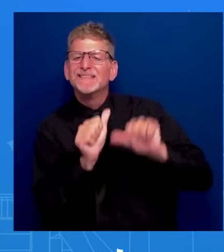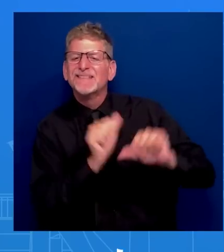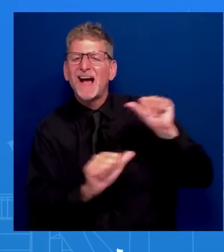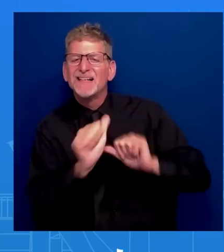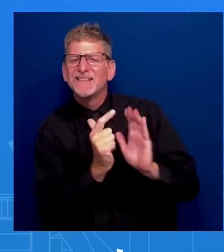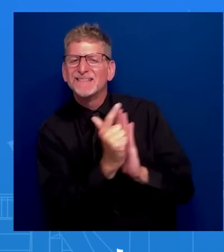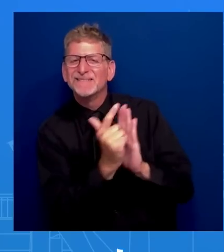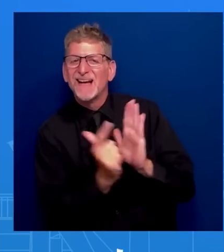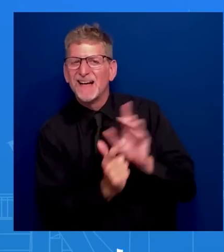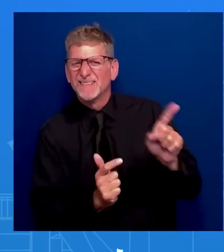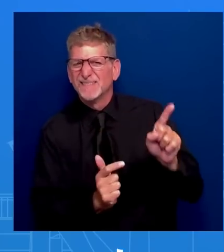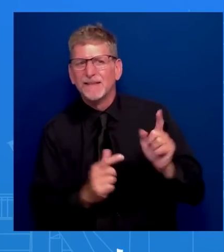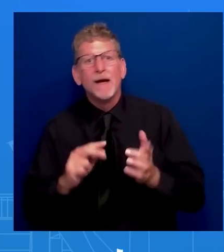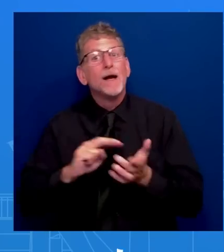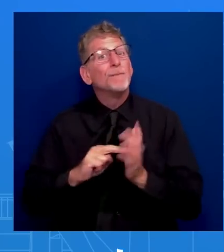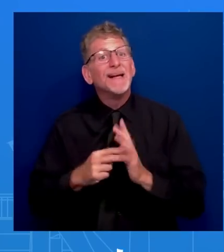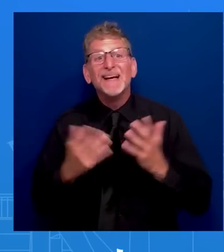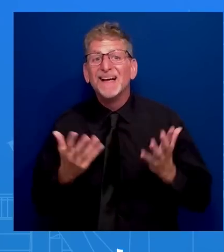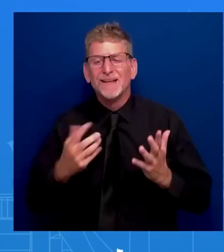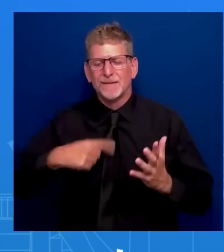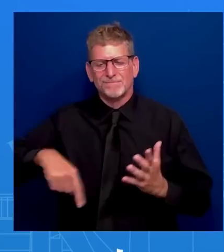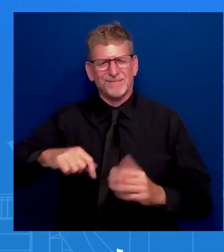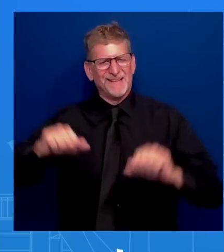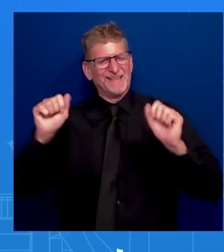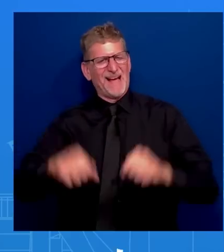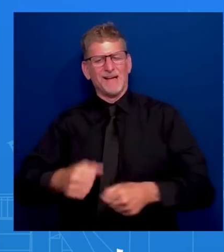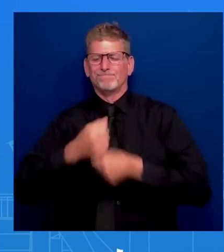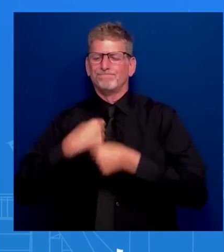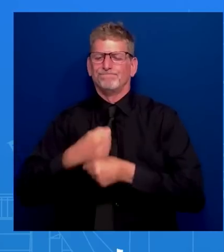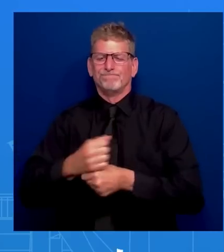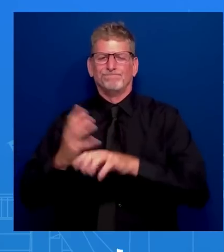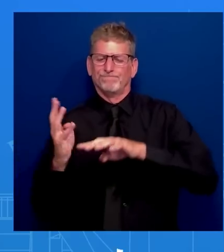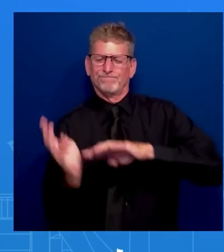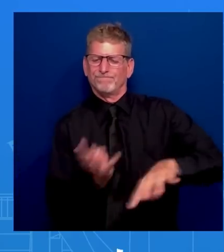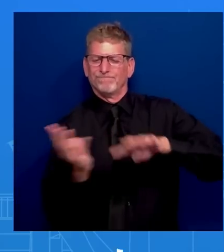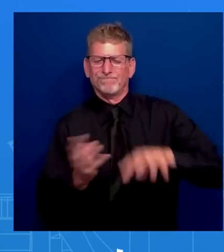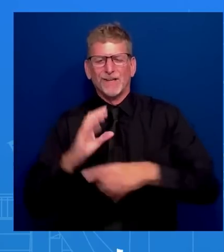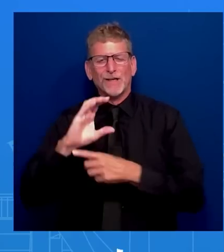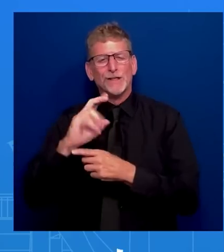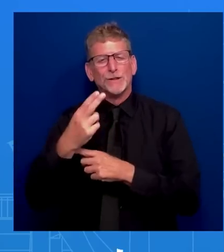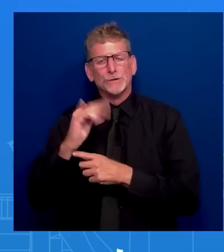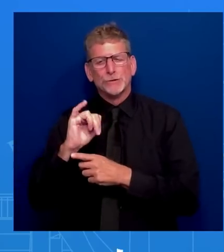to dishwashers, to automobiles. You have heard us talk about the economic